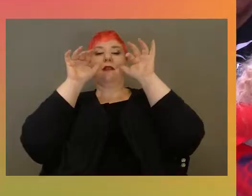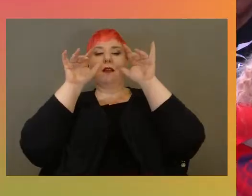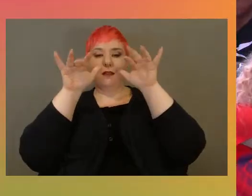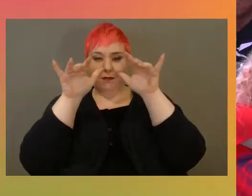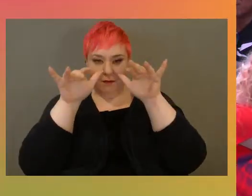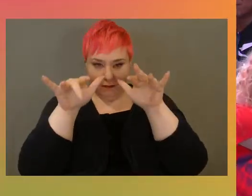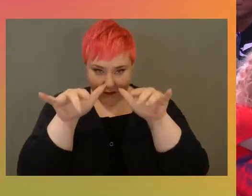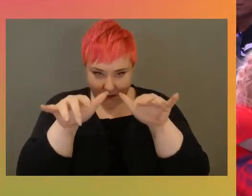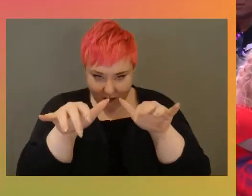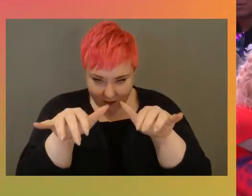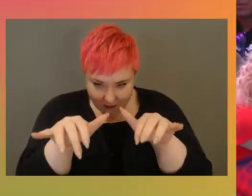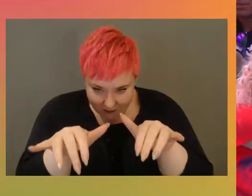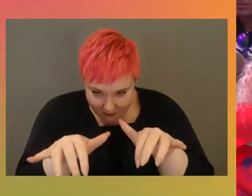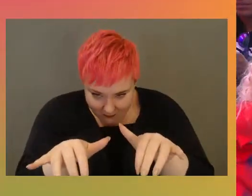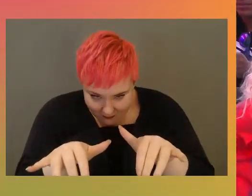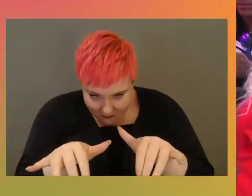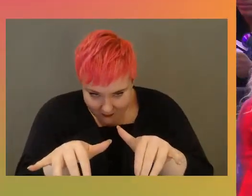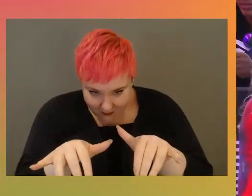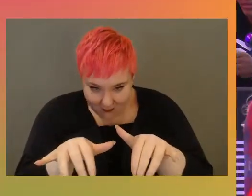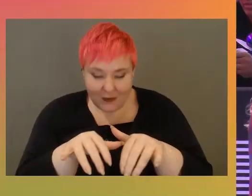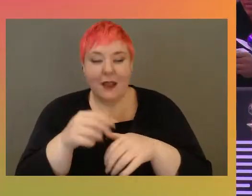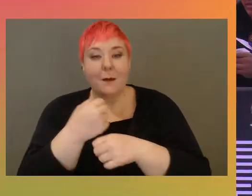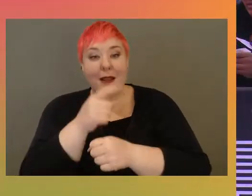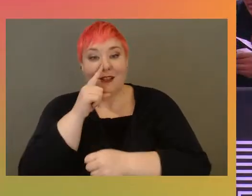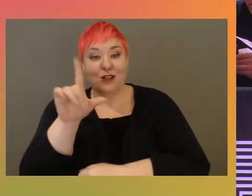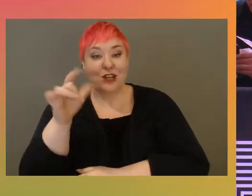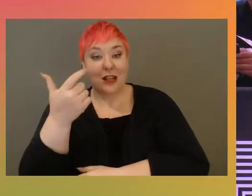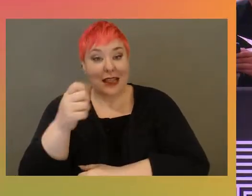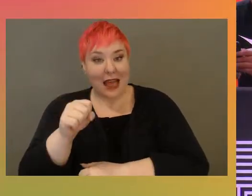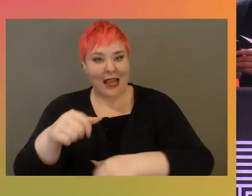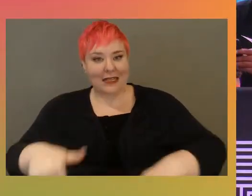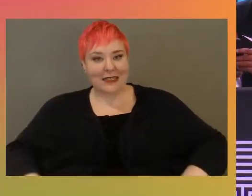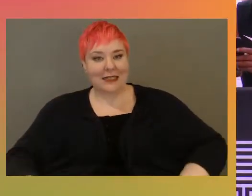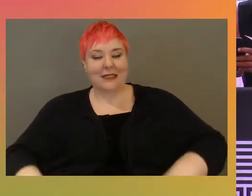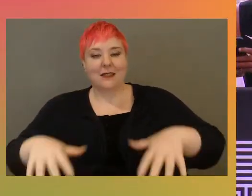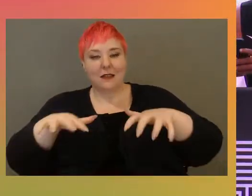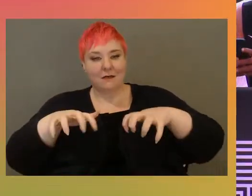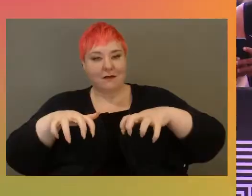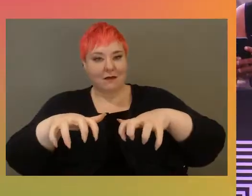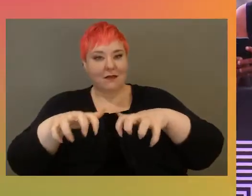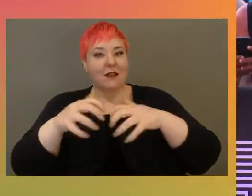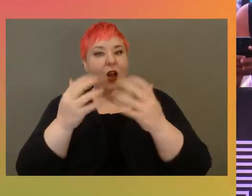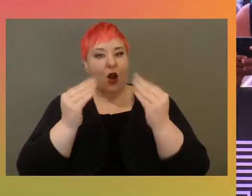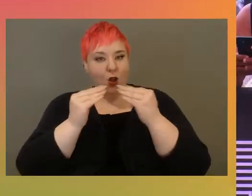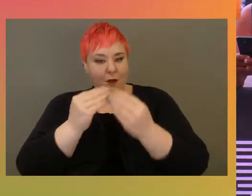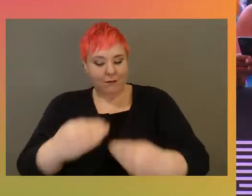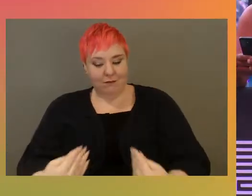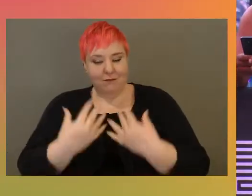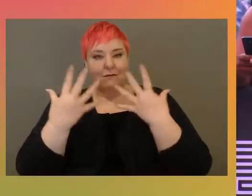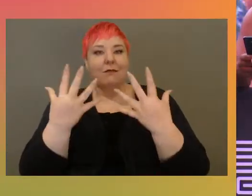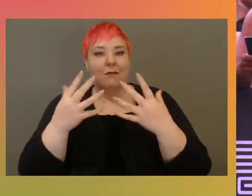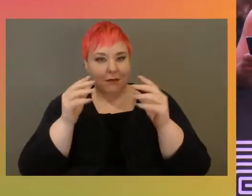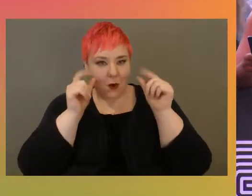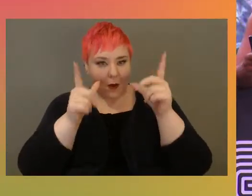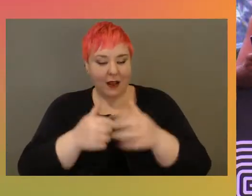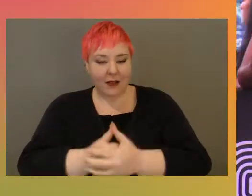INHALE INTO THE BACKBEND, ON